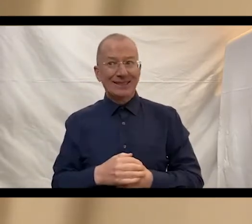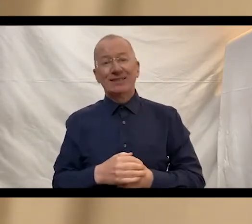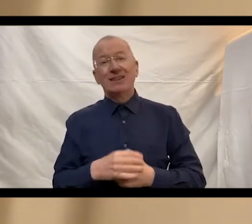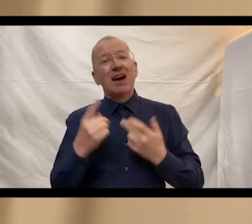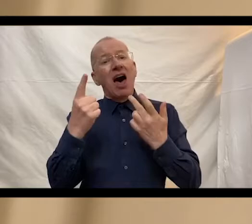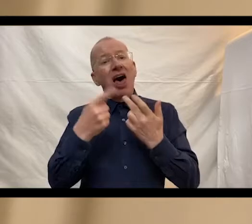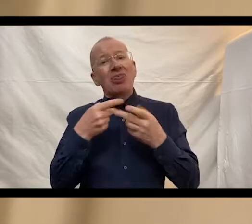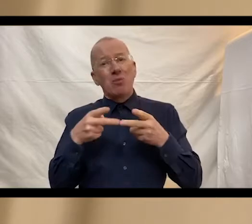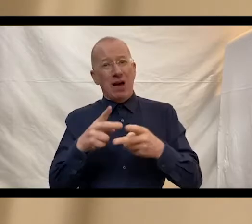How could I have done otherwise?